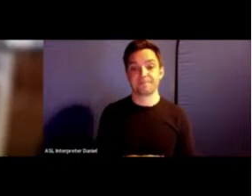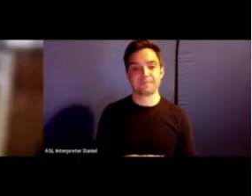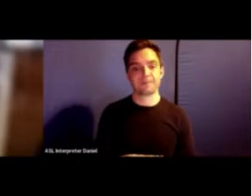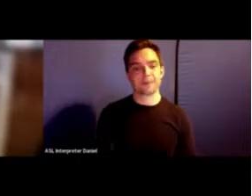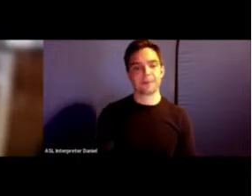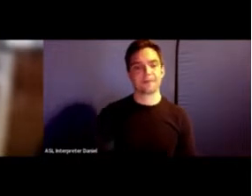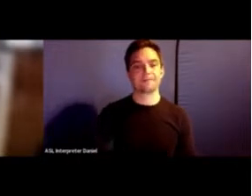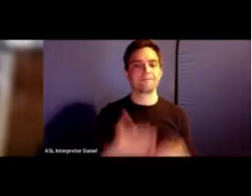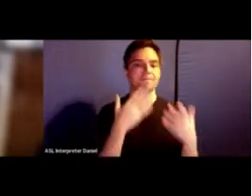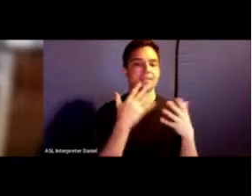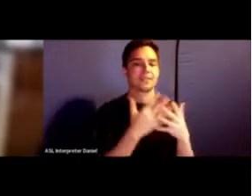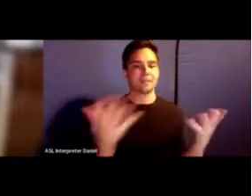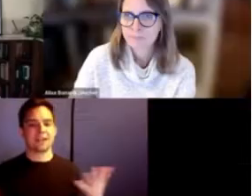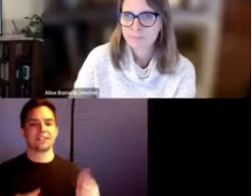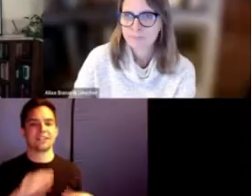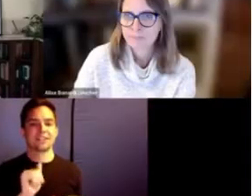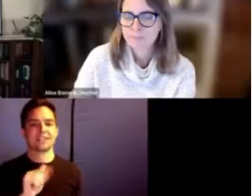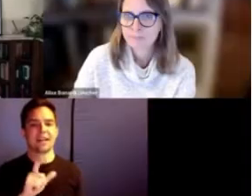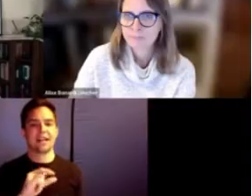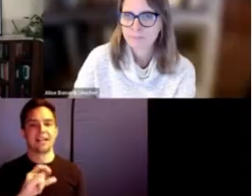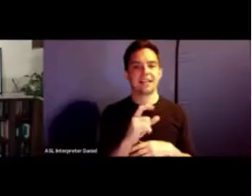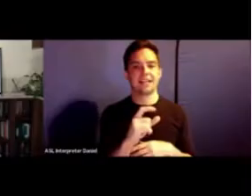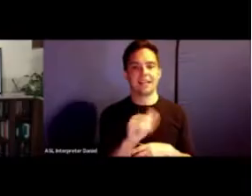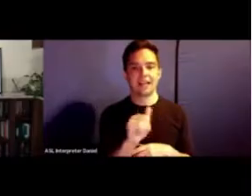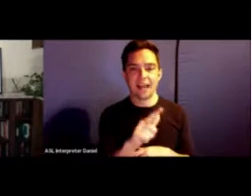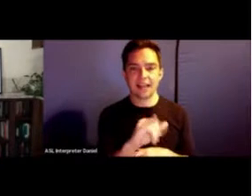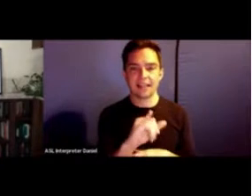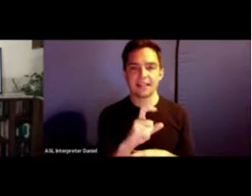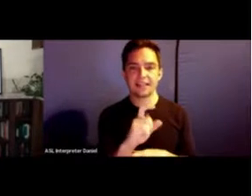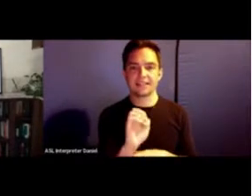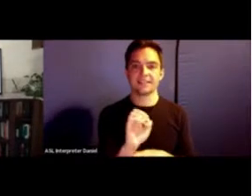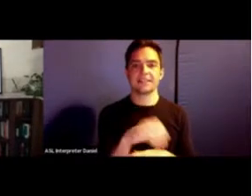Molly Morris: Thank you so much, Alixe. This is Molly Morris. I